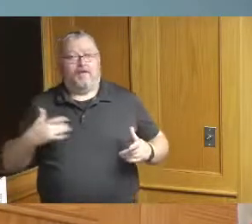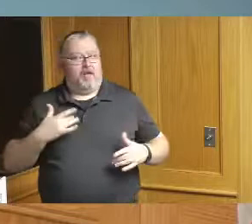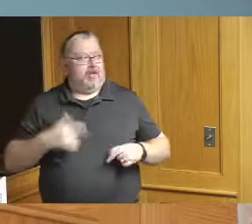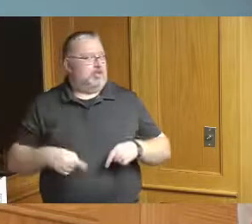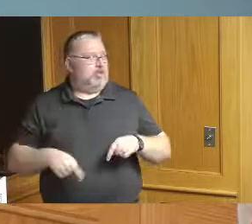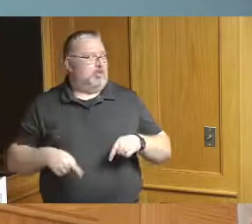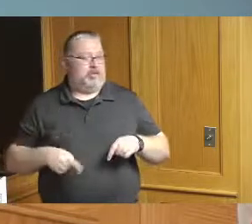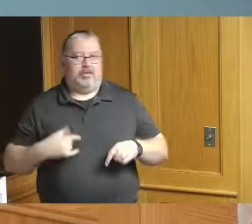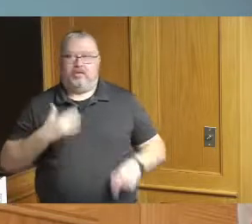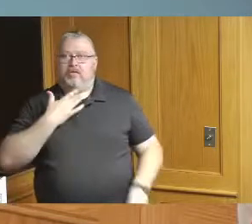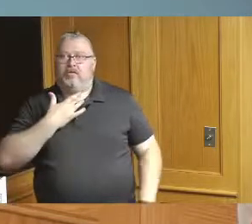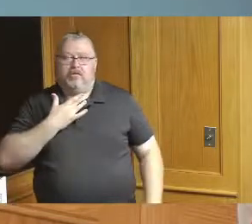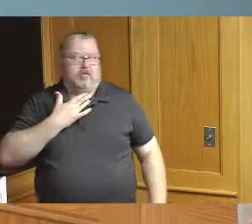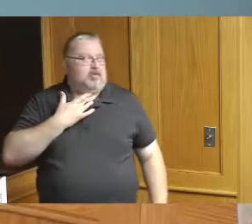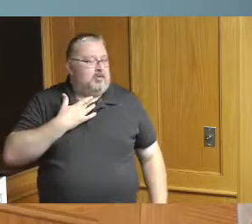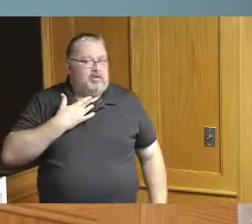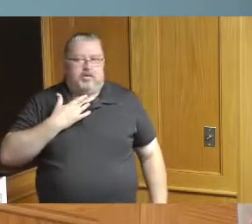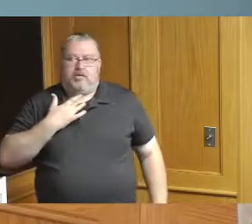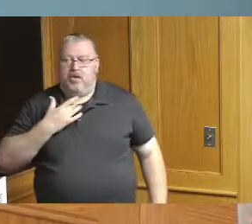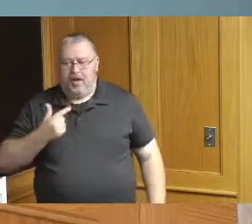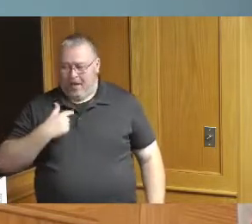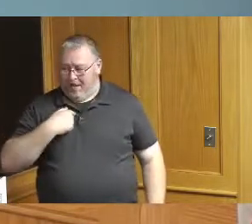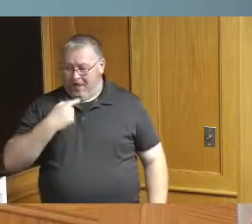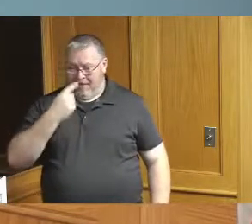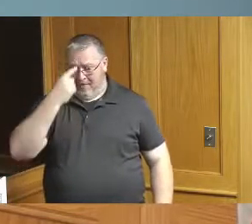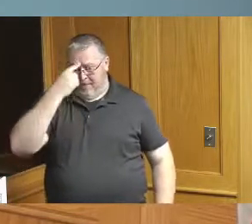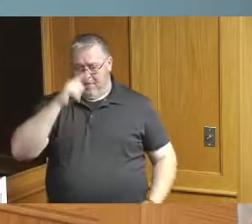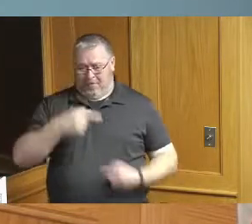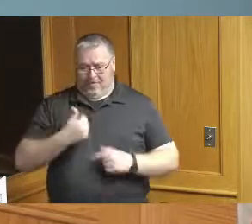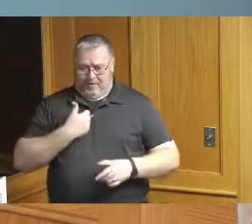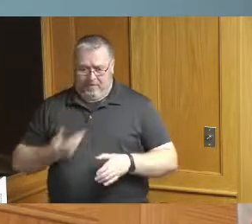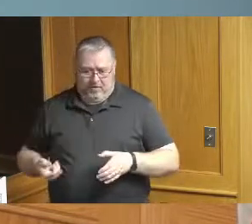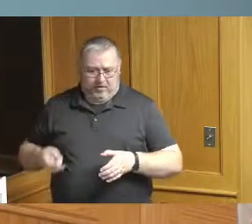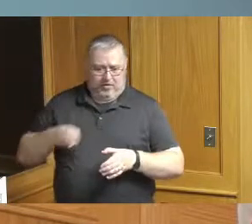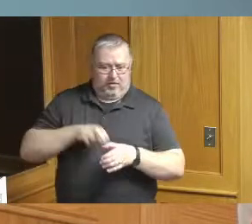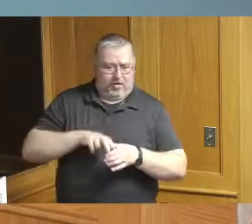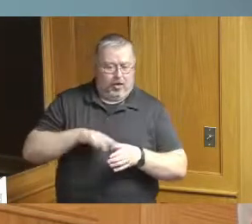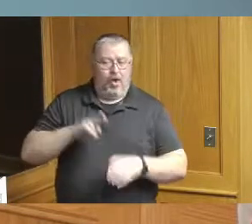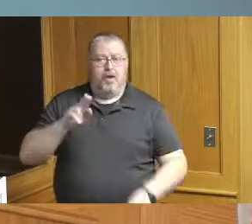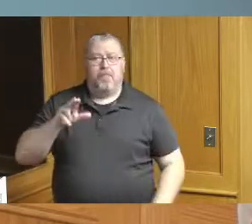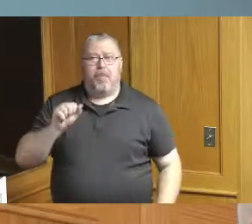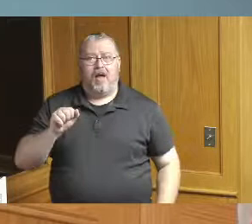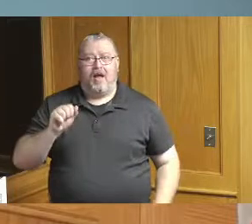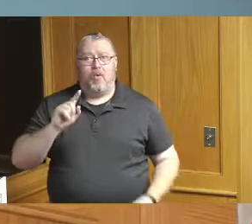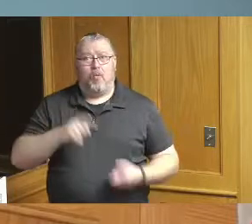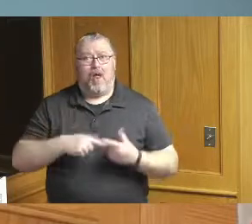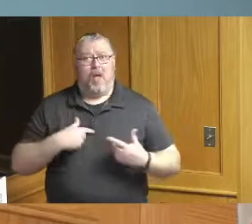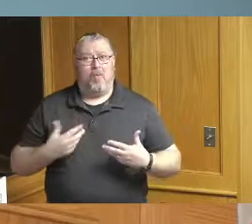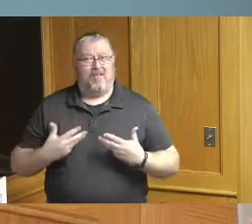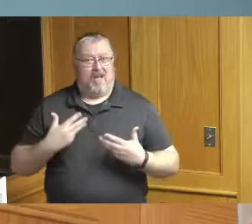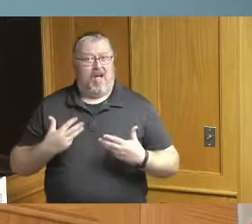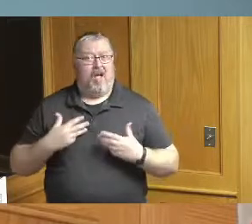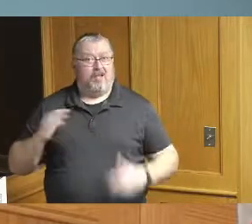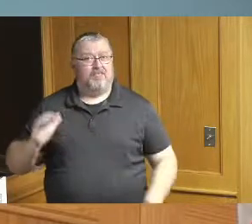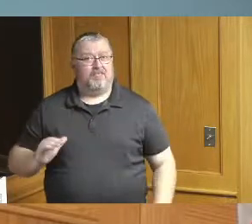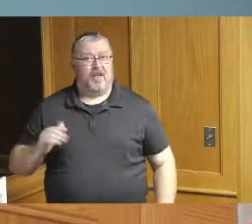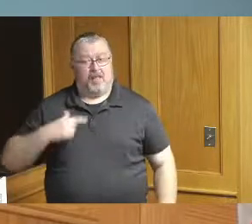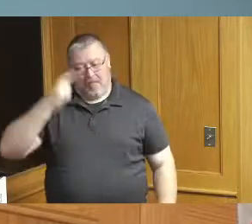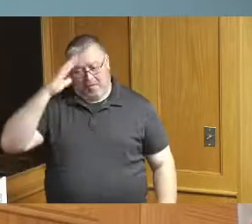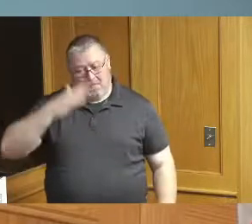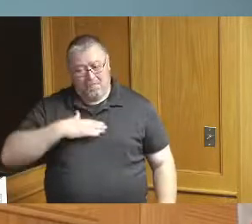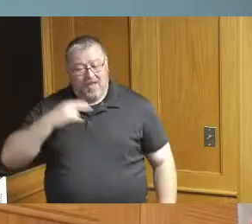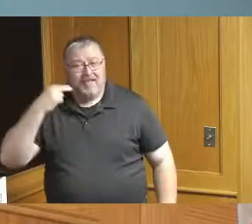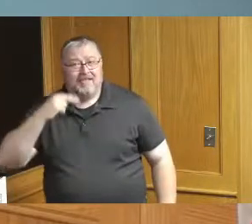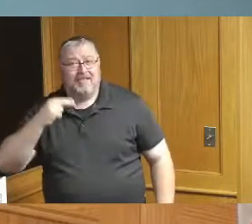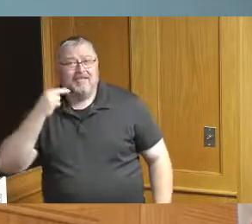i think about getting on the bus at a at a young age and i think about my nieces who